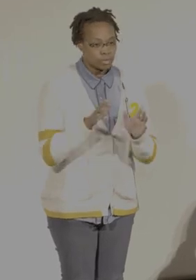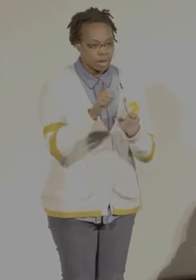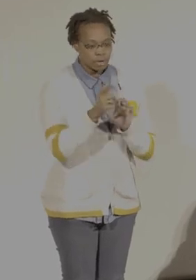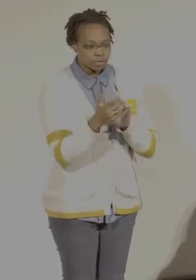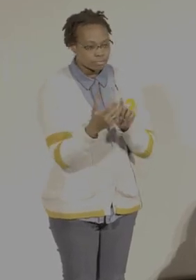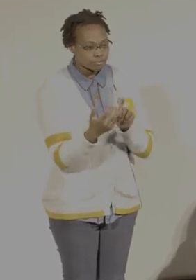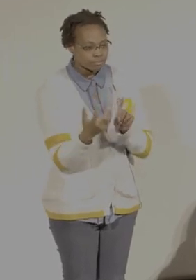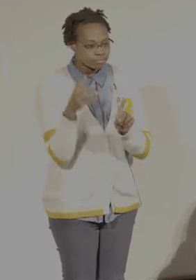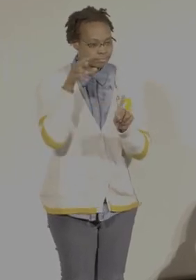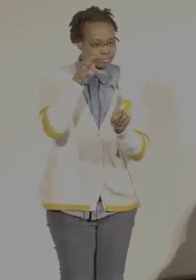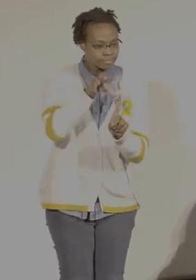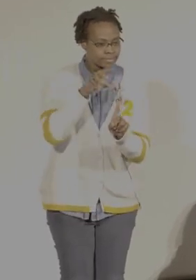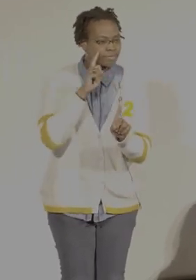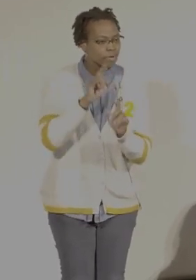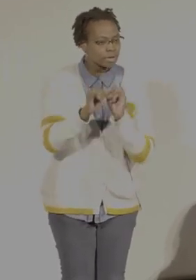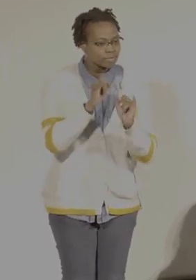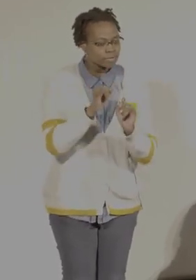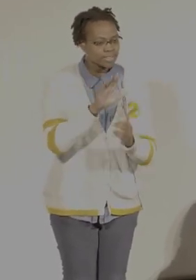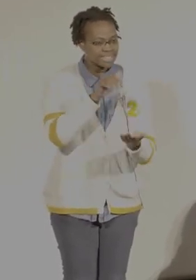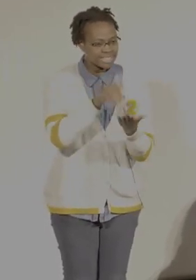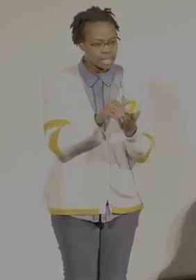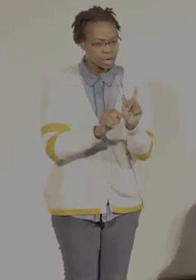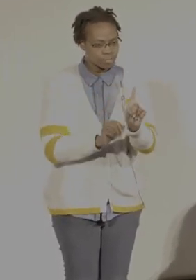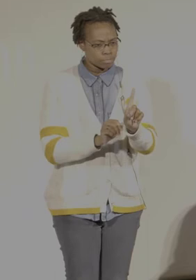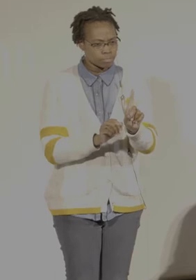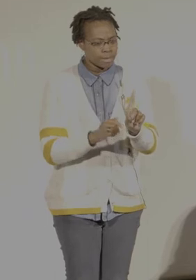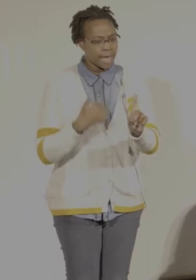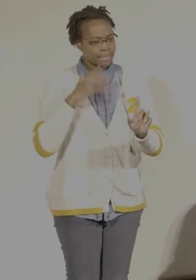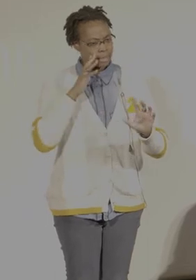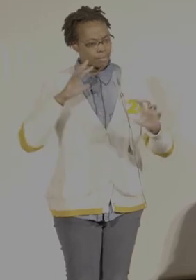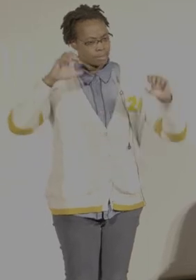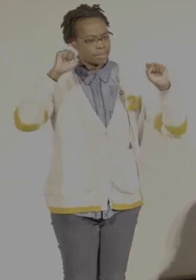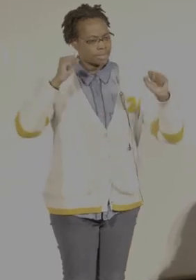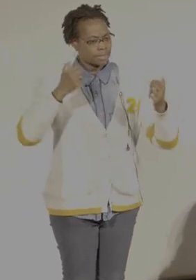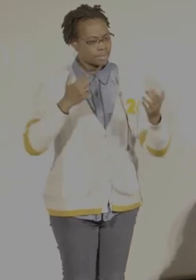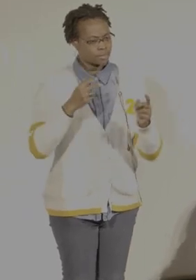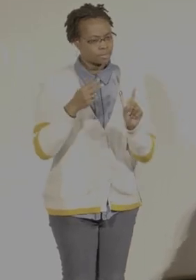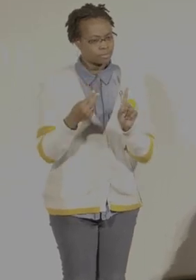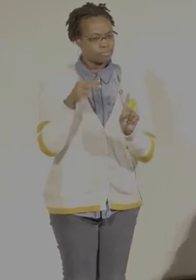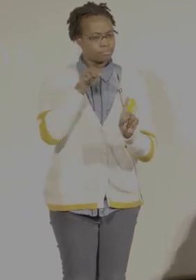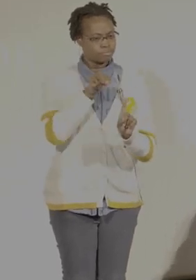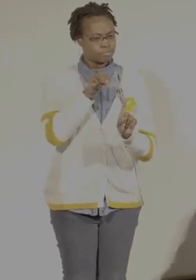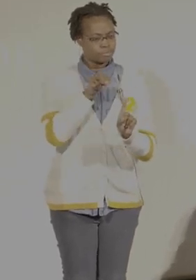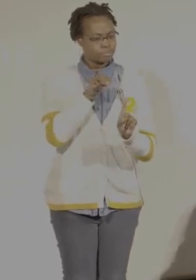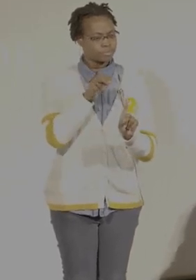for the interview and he's center frame, he almost has a presidential viewpoint in that part. Is that...